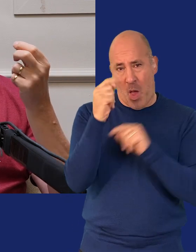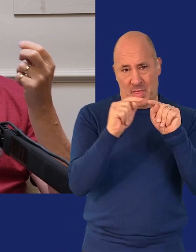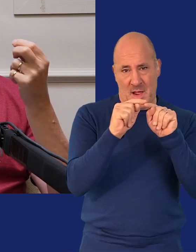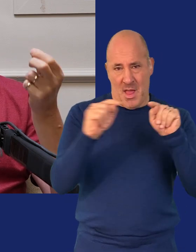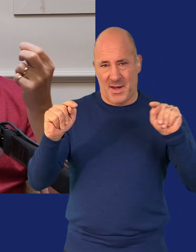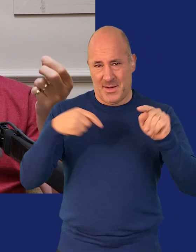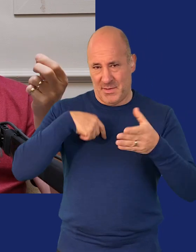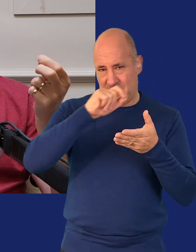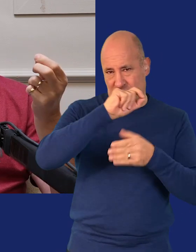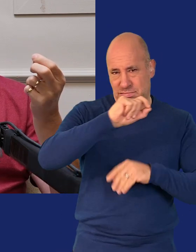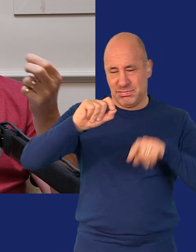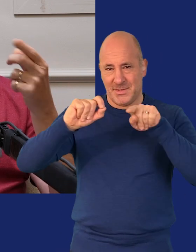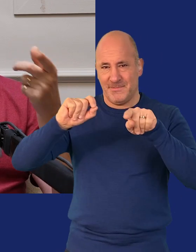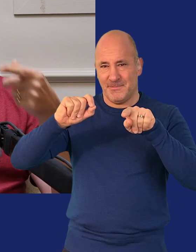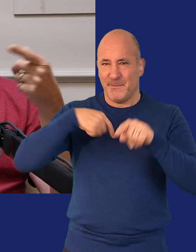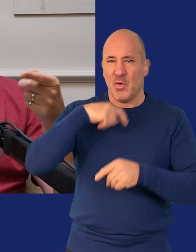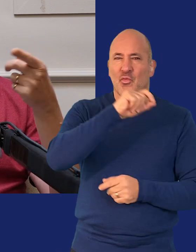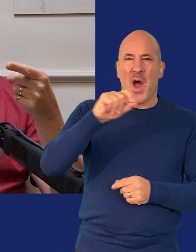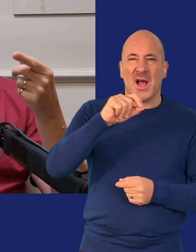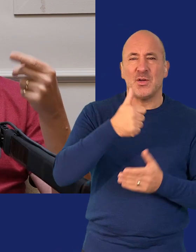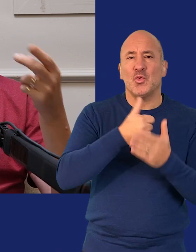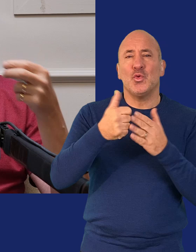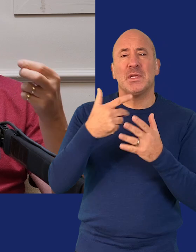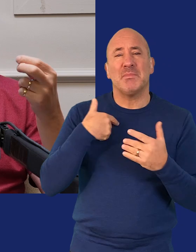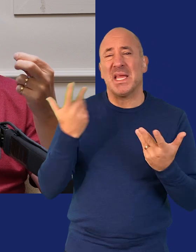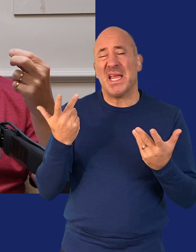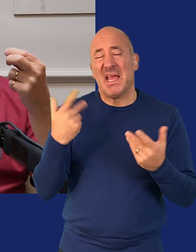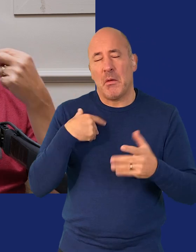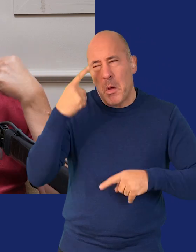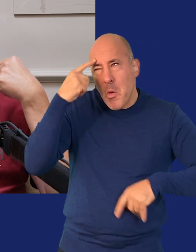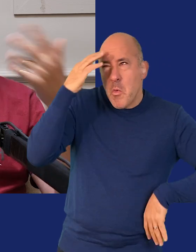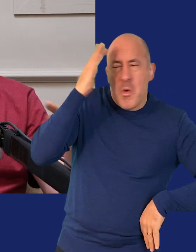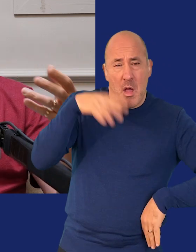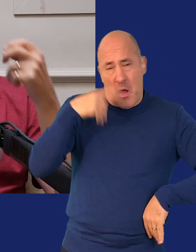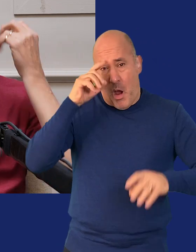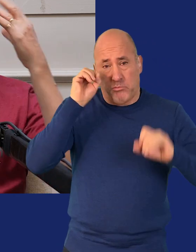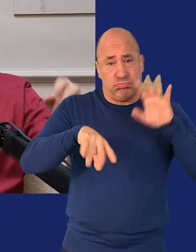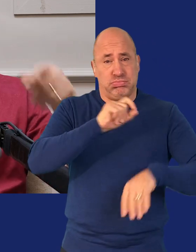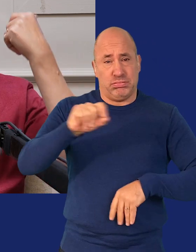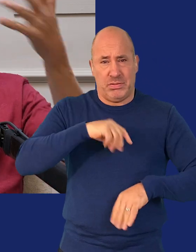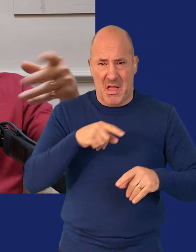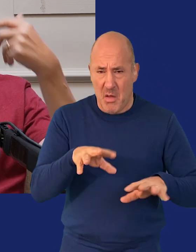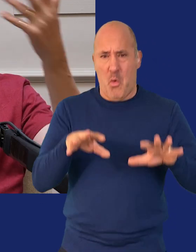And I wrote a line in there, because when I, when I write these, these things, I, I tend to just write them and I just sort of like they splurge